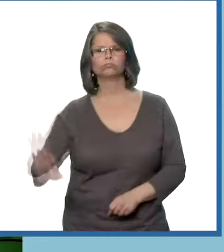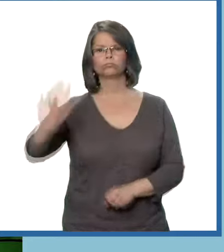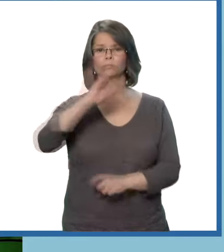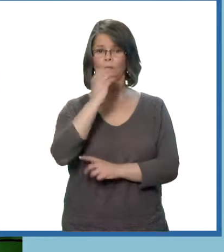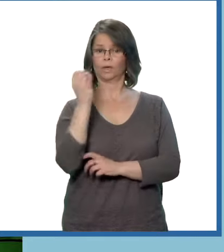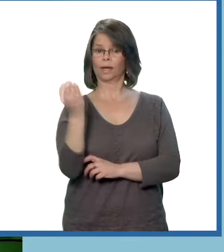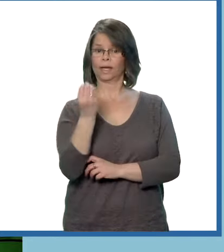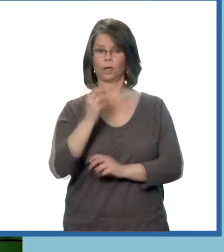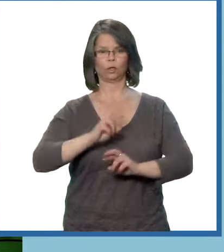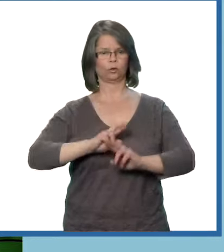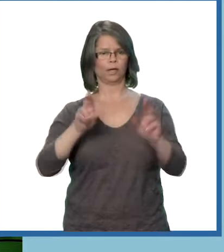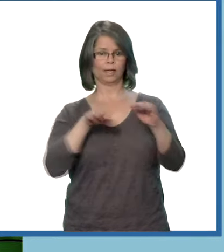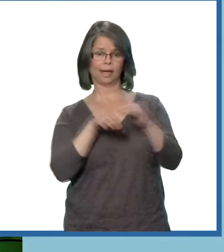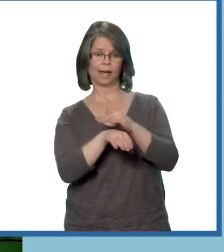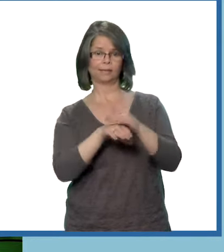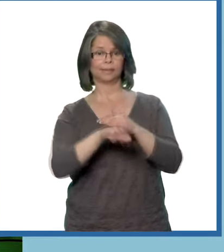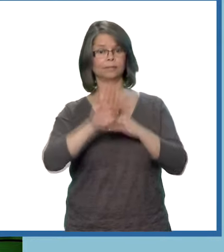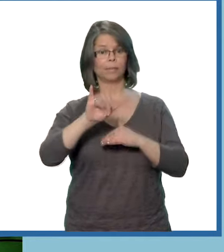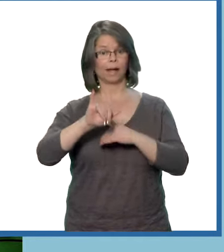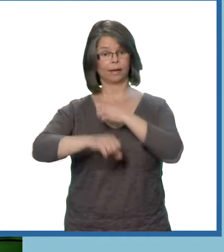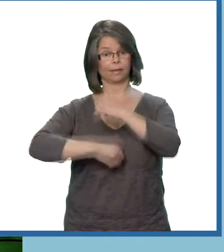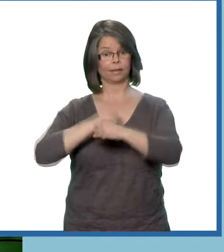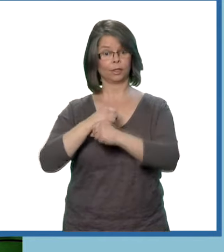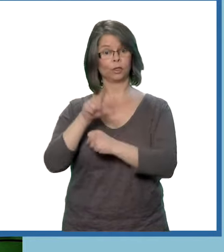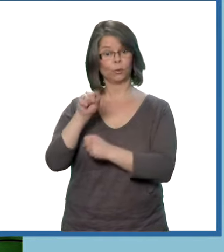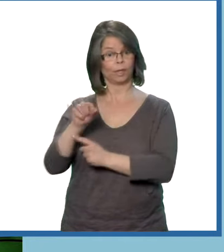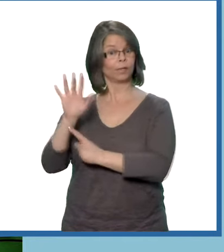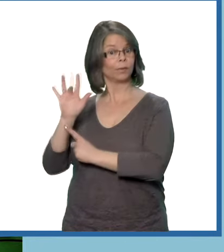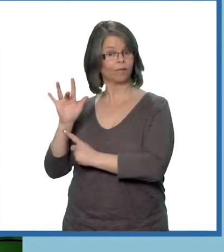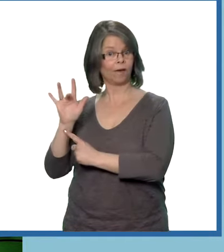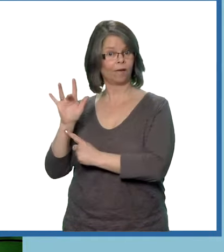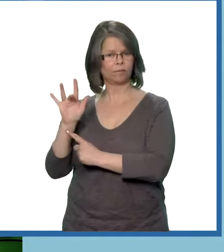by 2025, by removing and preventing barriers so that